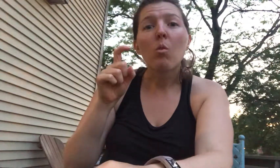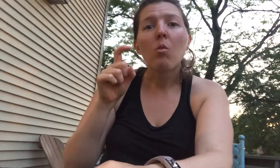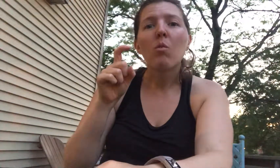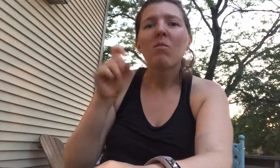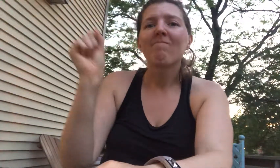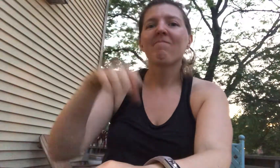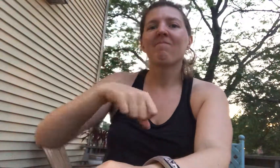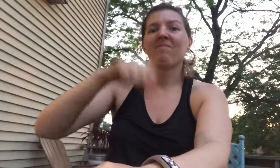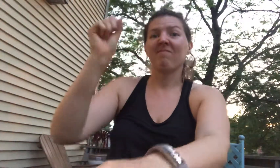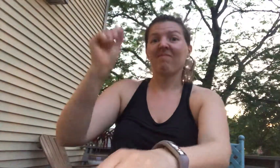The answer is YES!